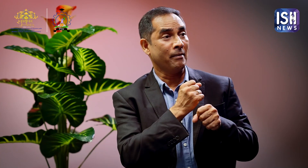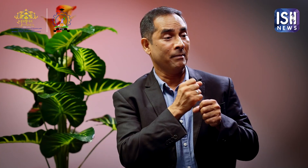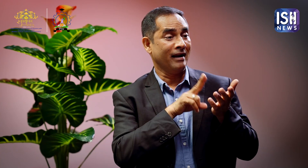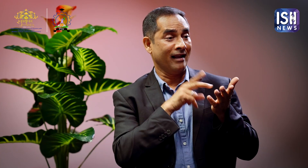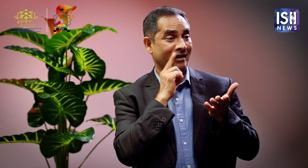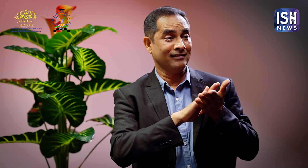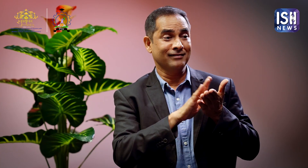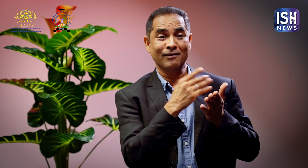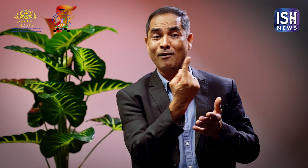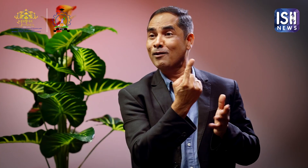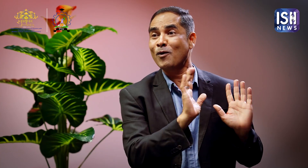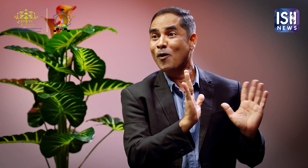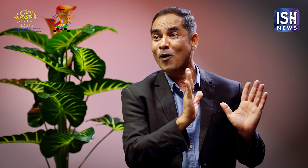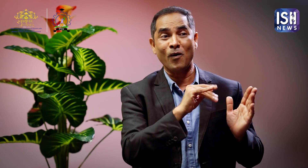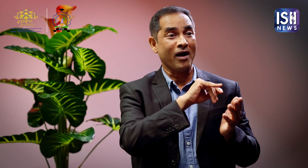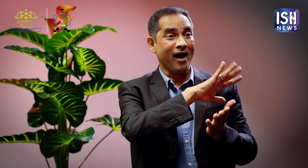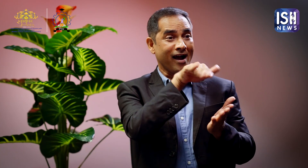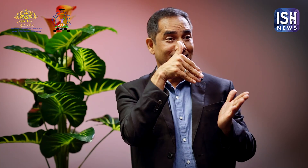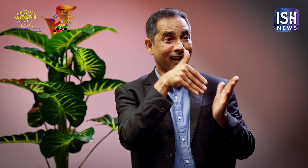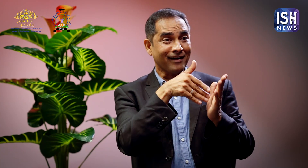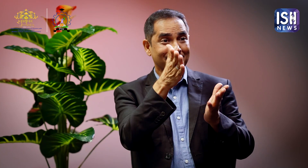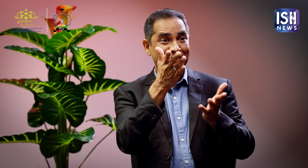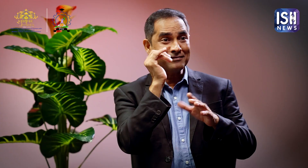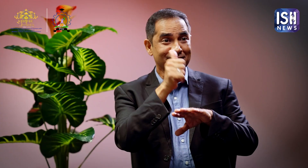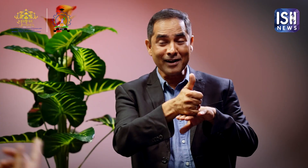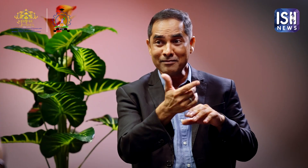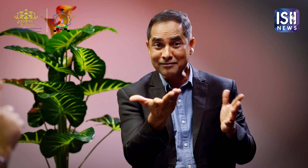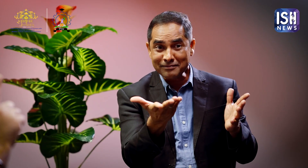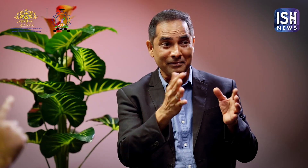The change has been notable not only at NIHH but also within the government, with the establishment of ISLRTC.